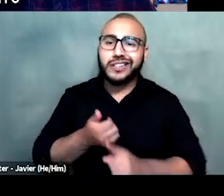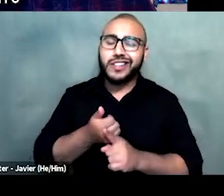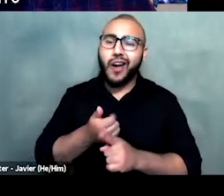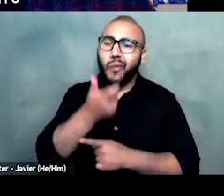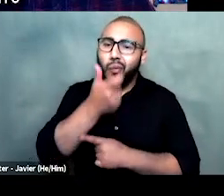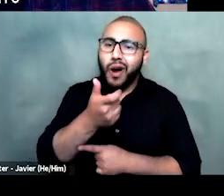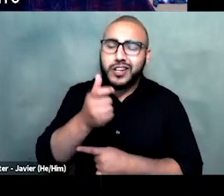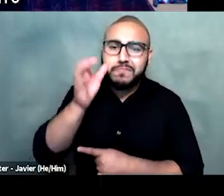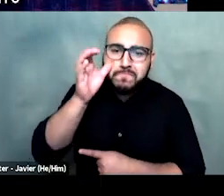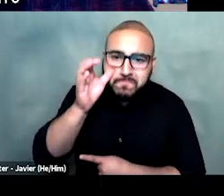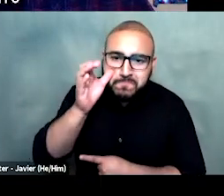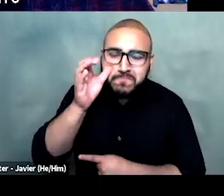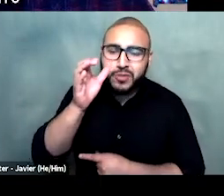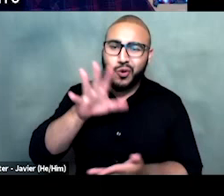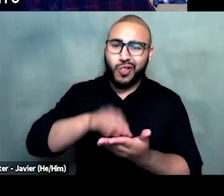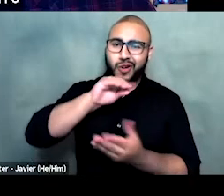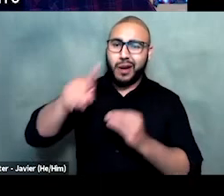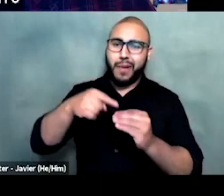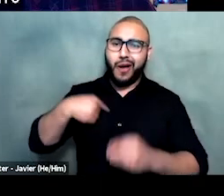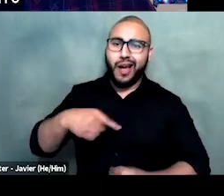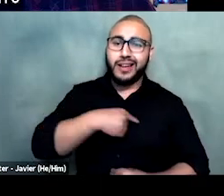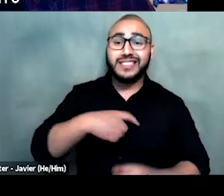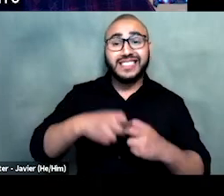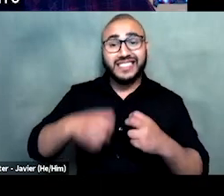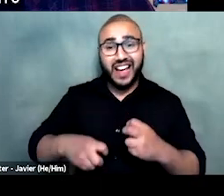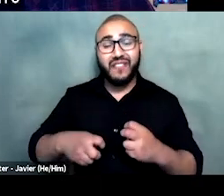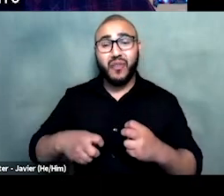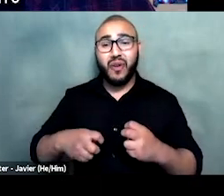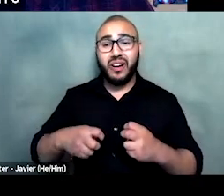communities. And I really do appreciate you taking the time to learn a little bit about